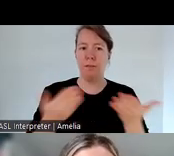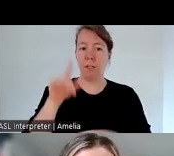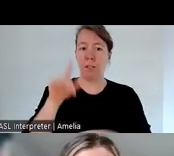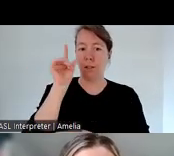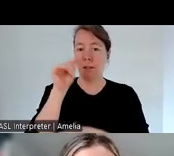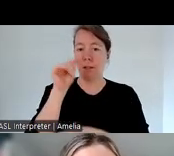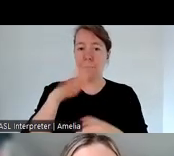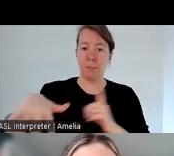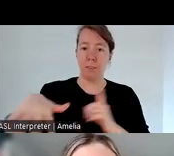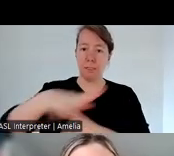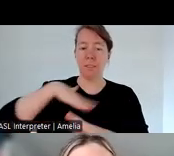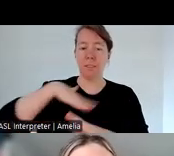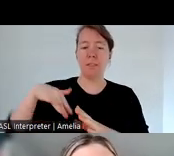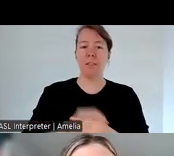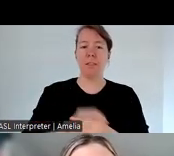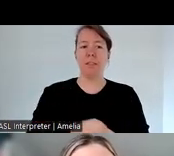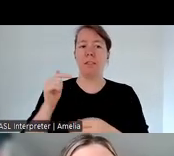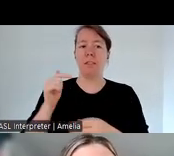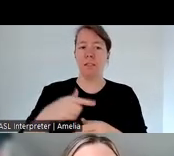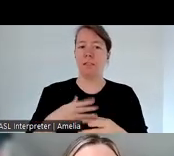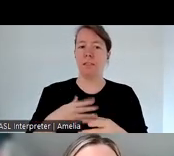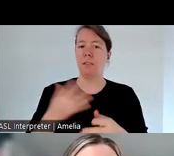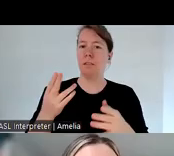This territory was the subject of the Dish with One Spoon